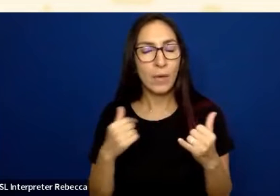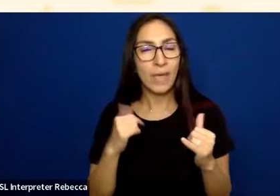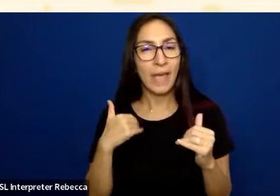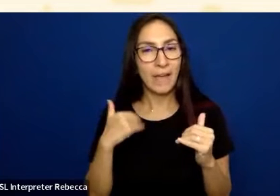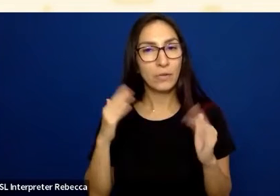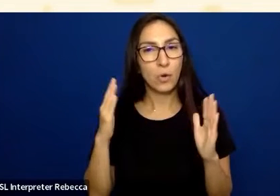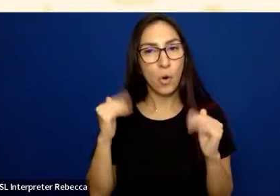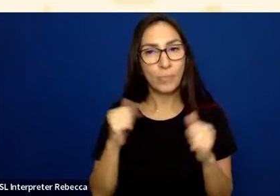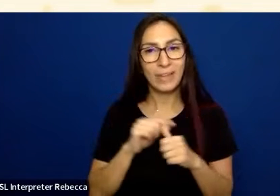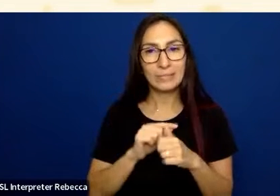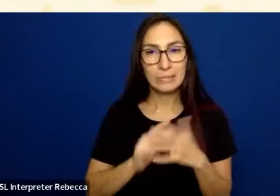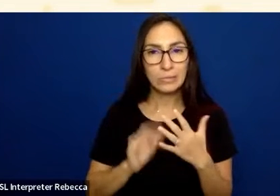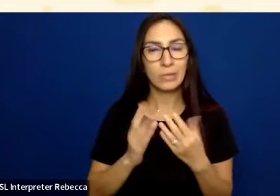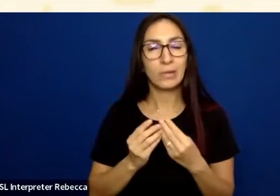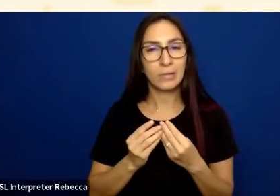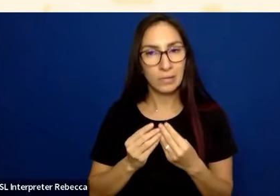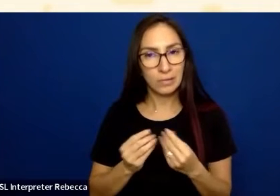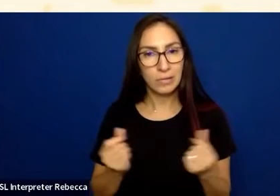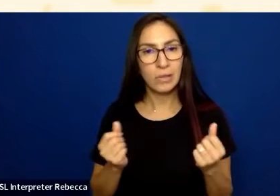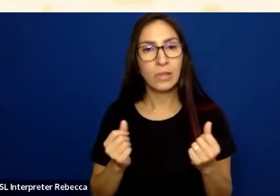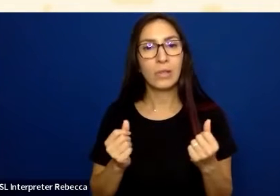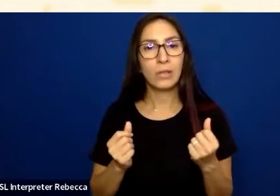when they are browsing the web using a keyboard.